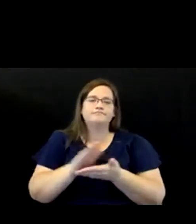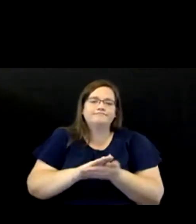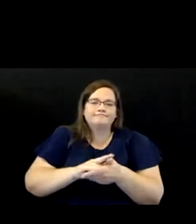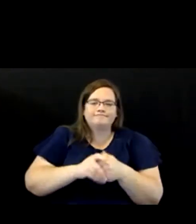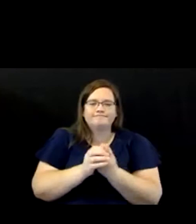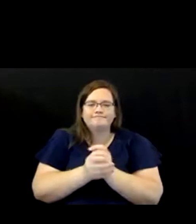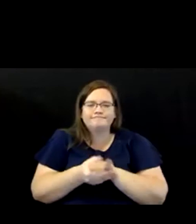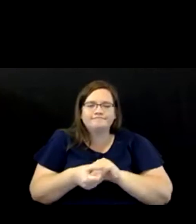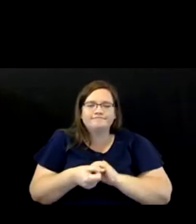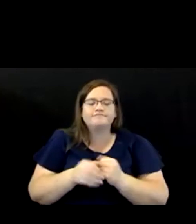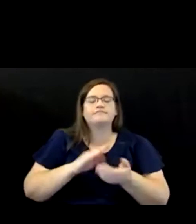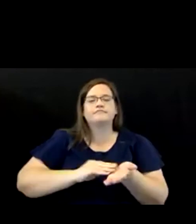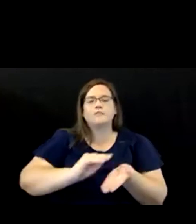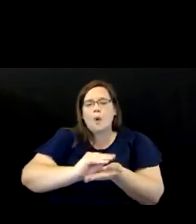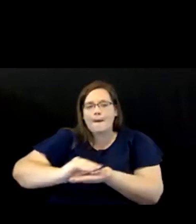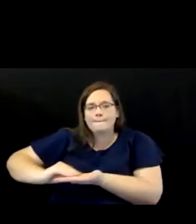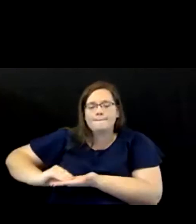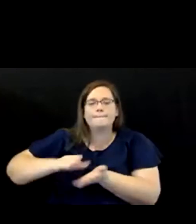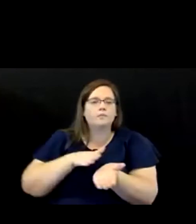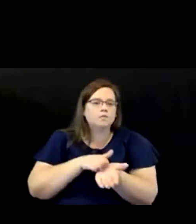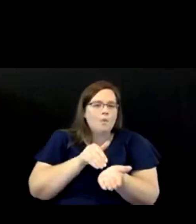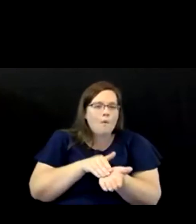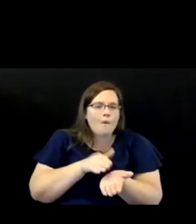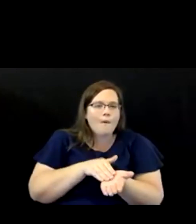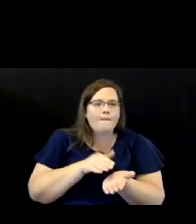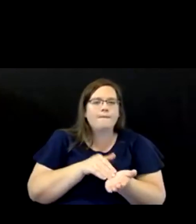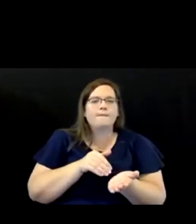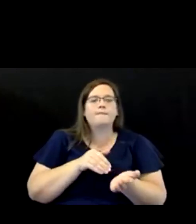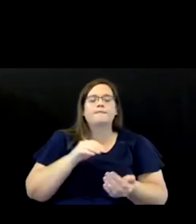wipes, hand soap, PPE, that type of thing.